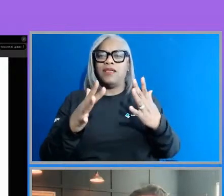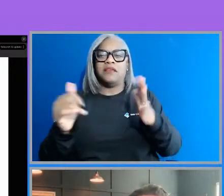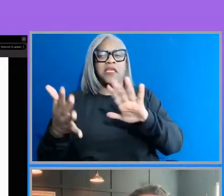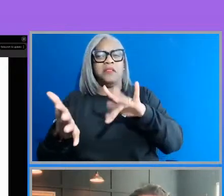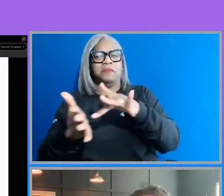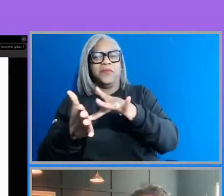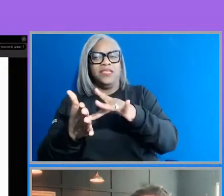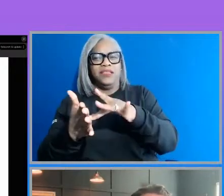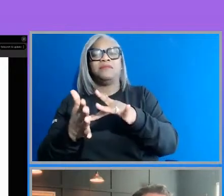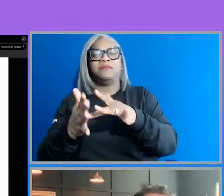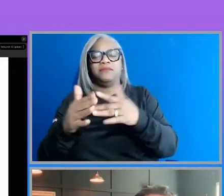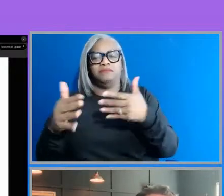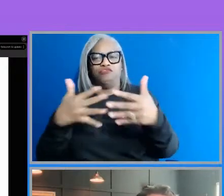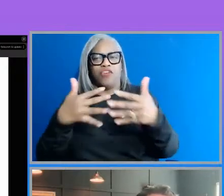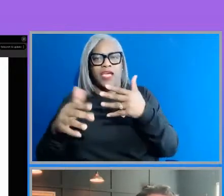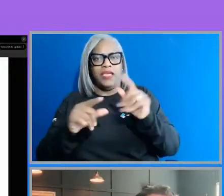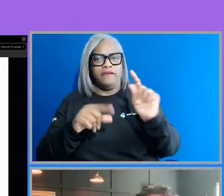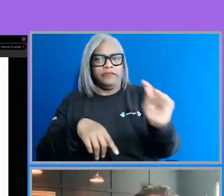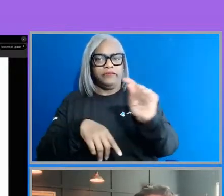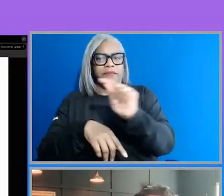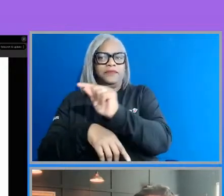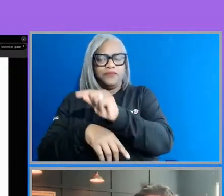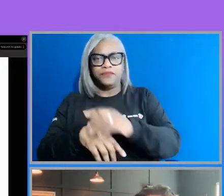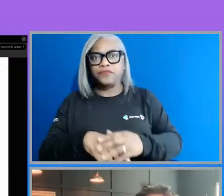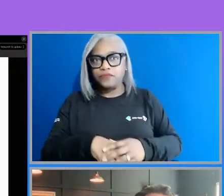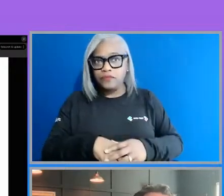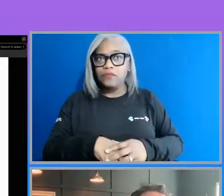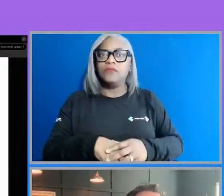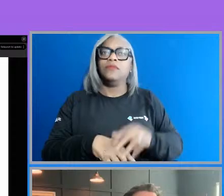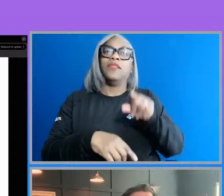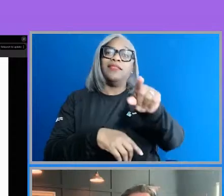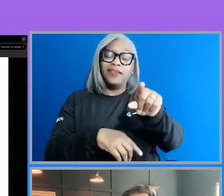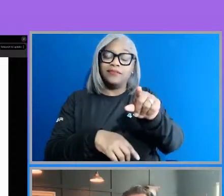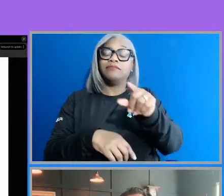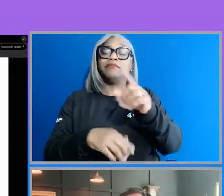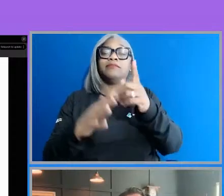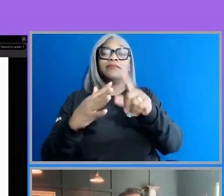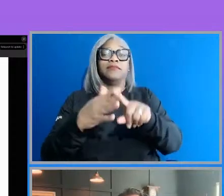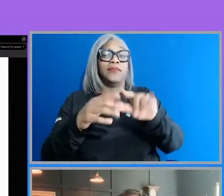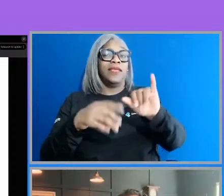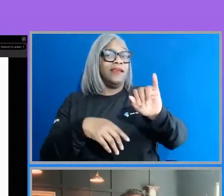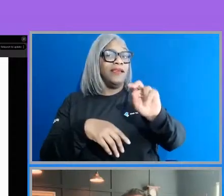status in progress, not started and completed. Can you